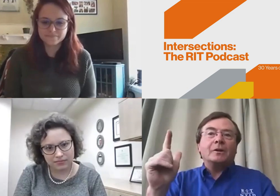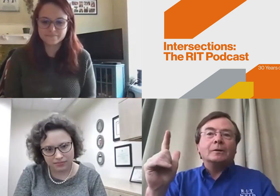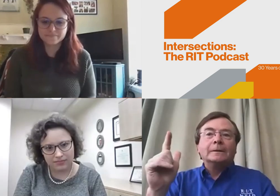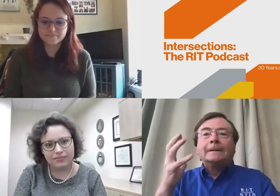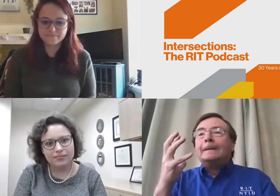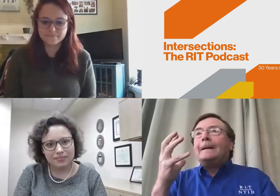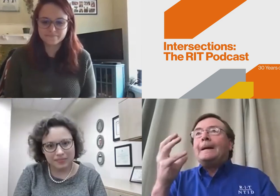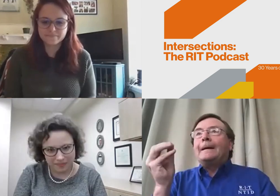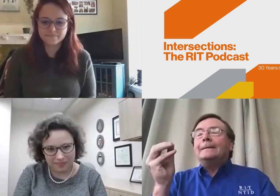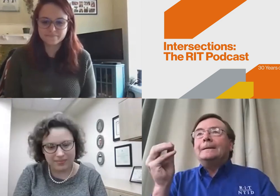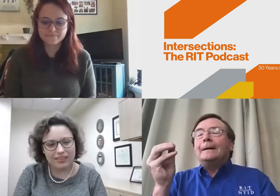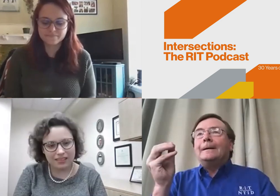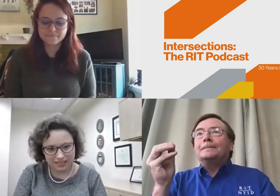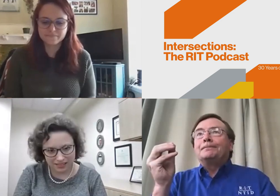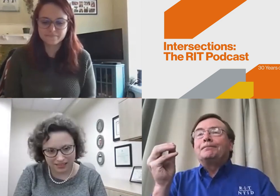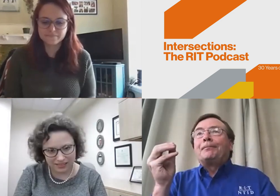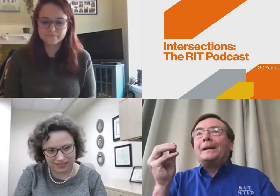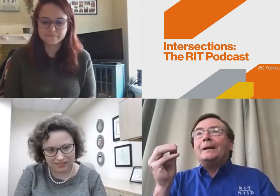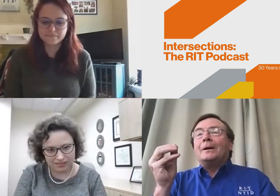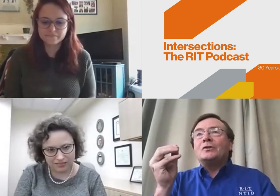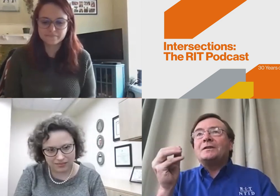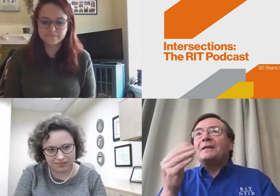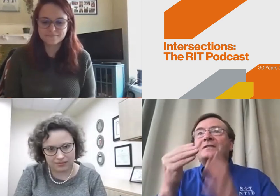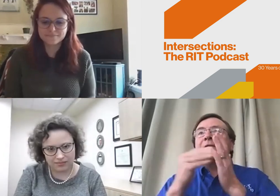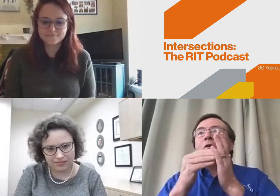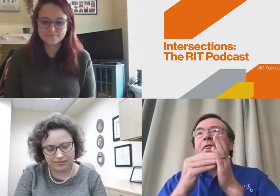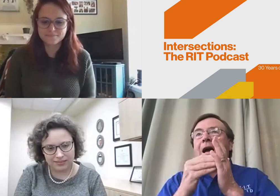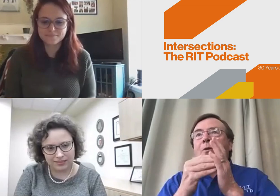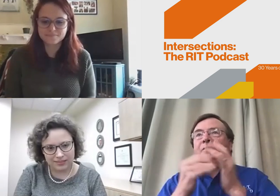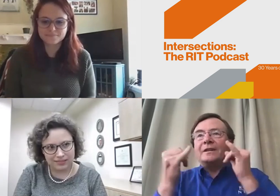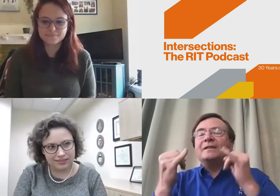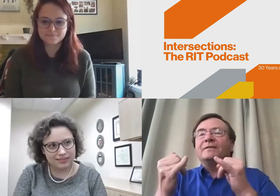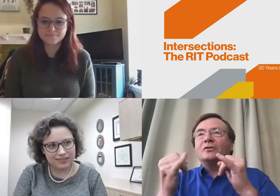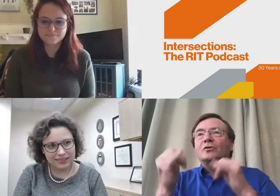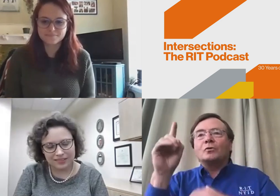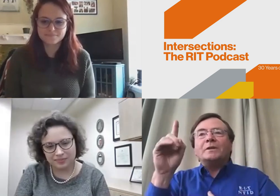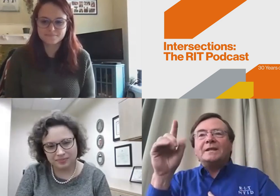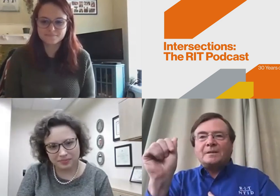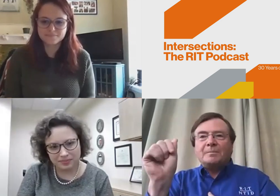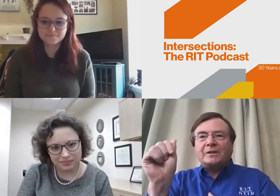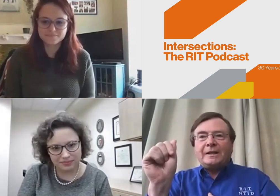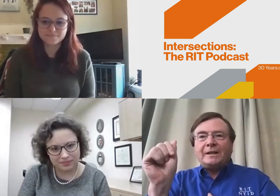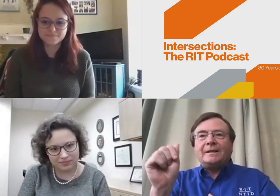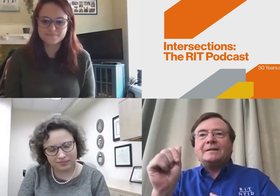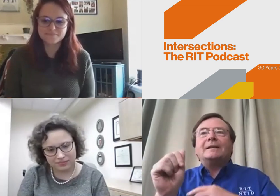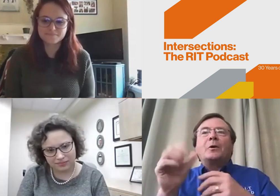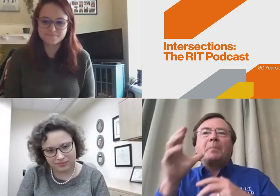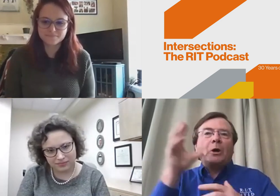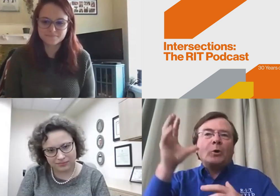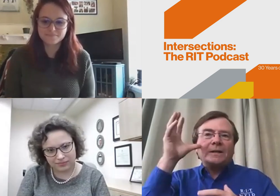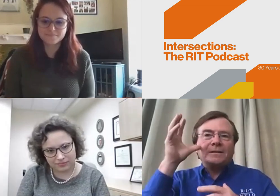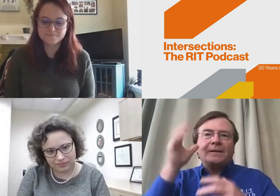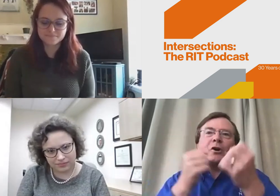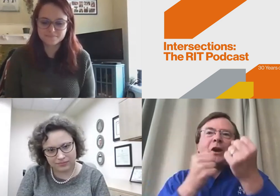bill, and just several thousand individuals with disabilities, their parents, their advocates,